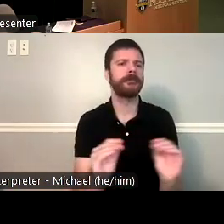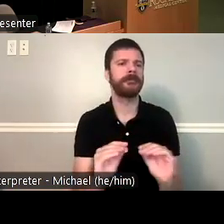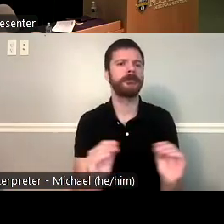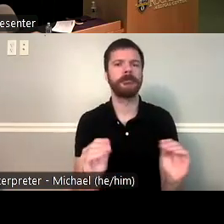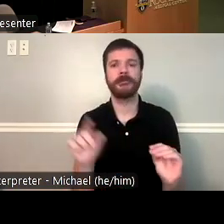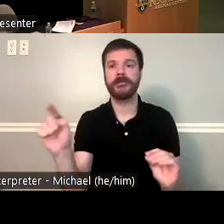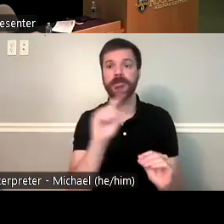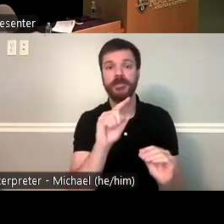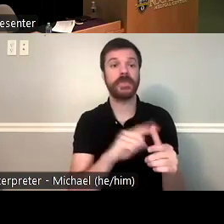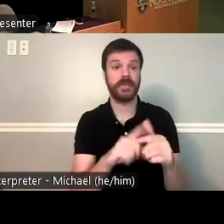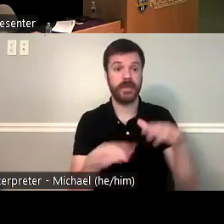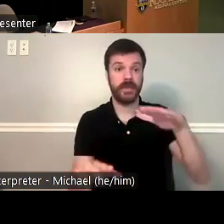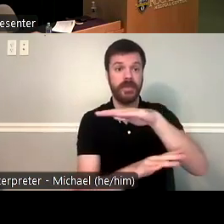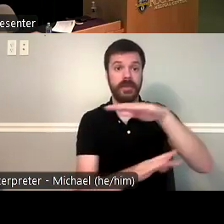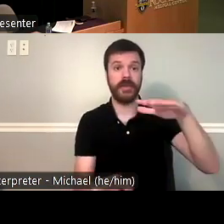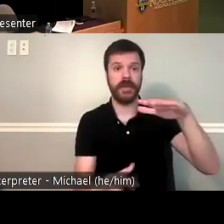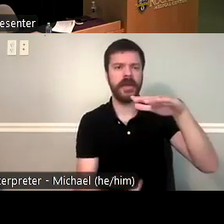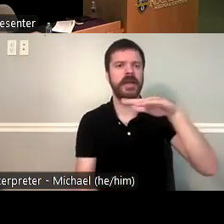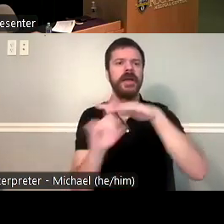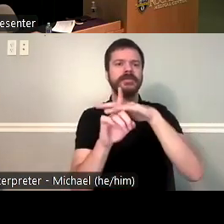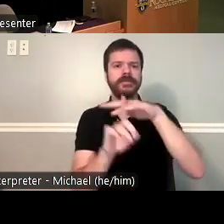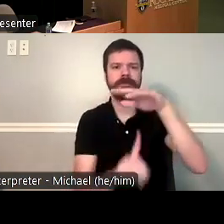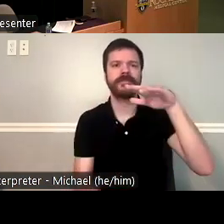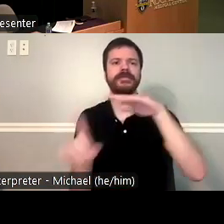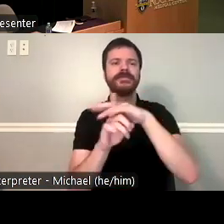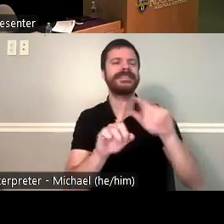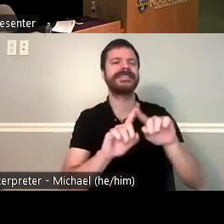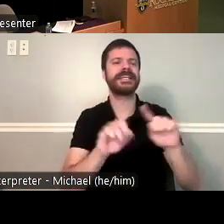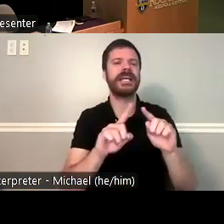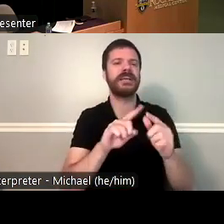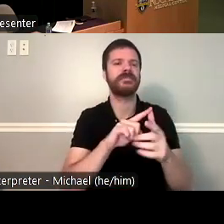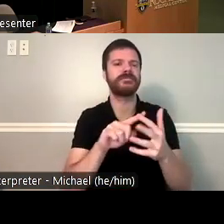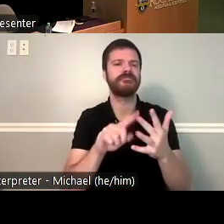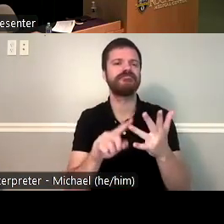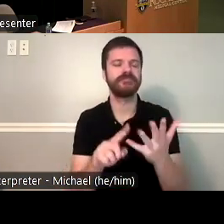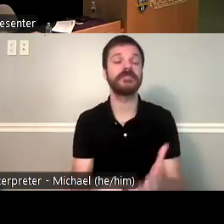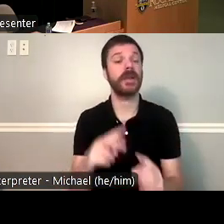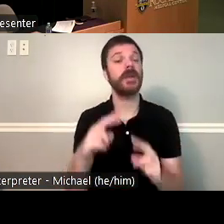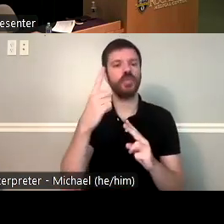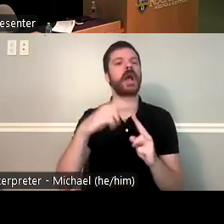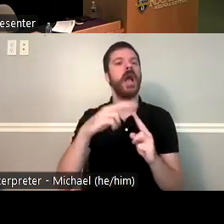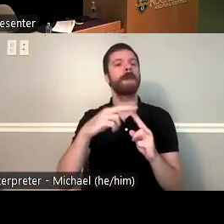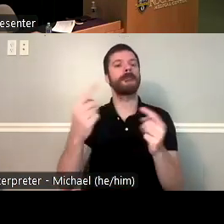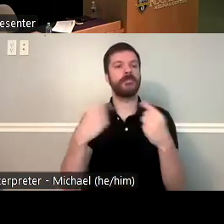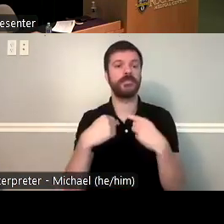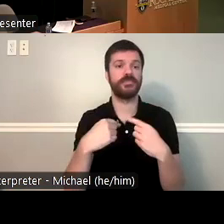in other ways ways a couple came in they were concerned about uh fighting really over whether